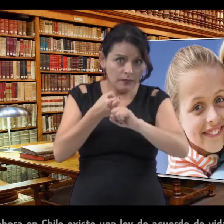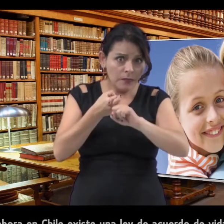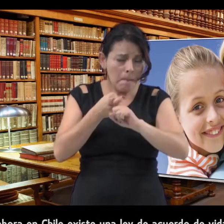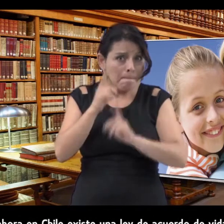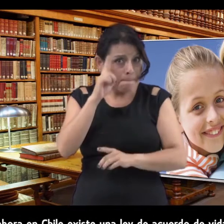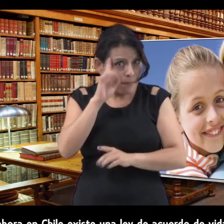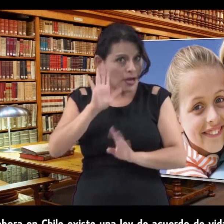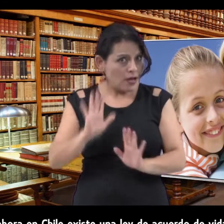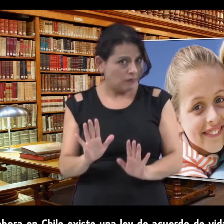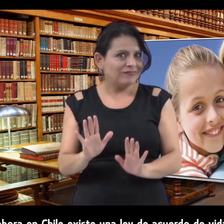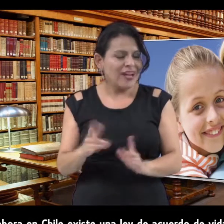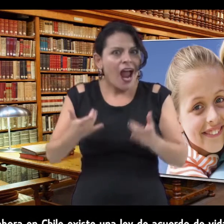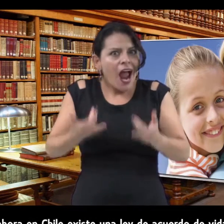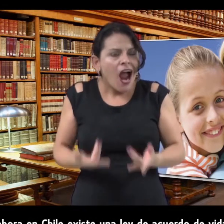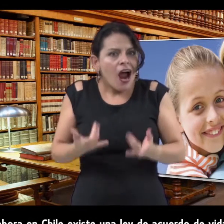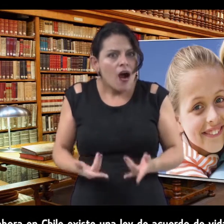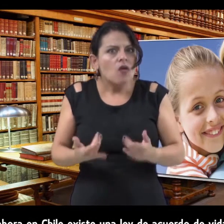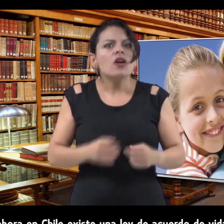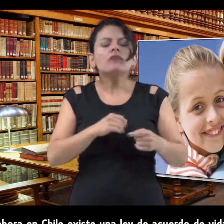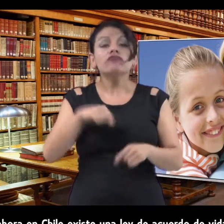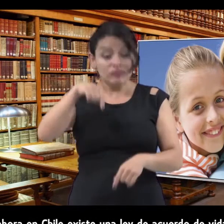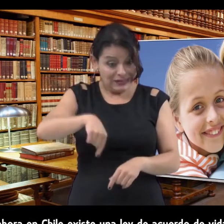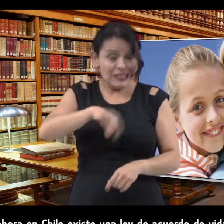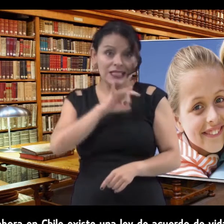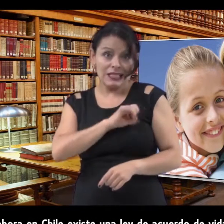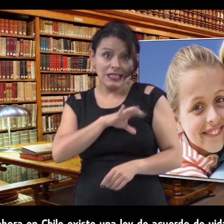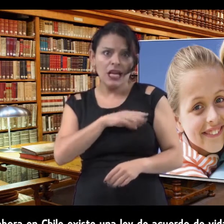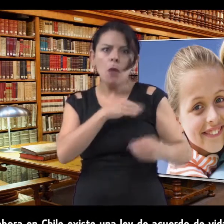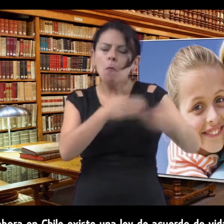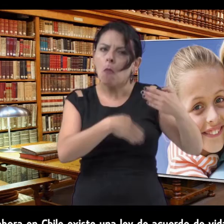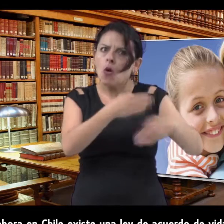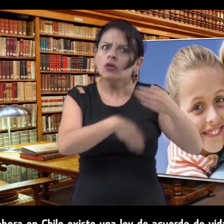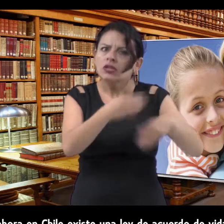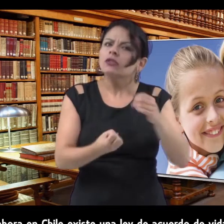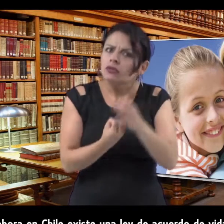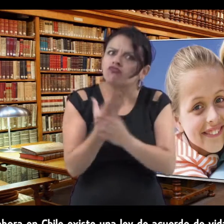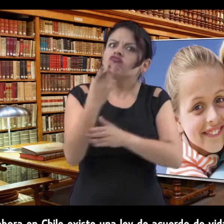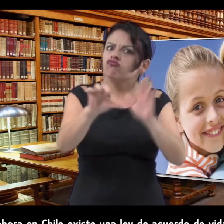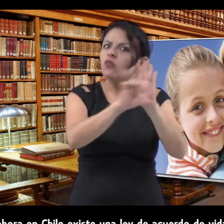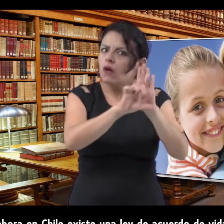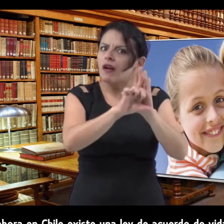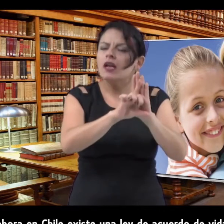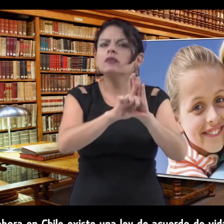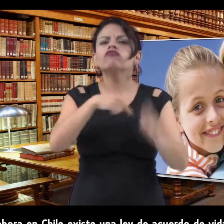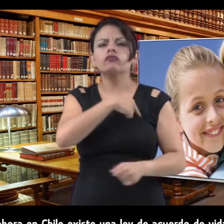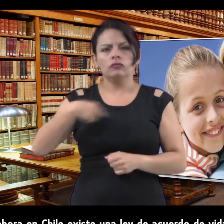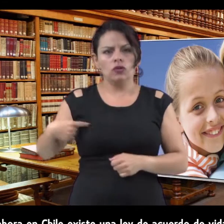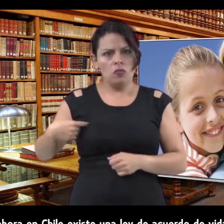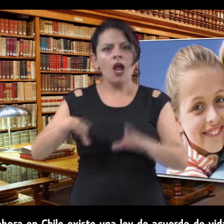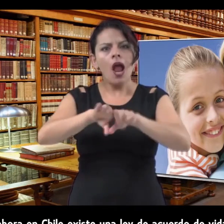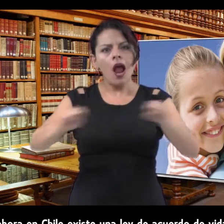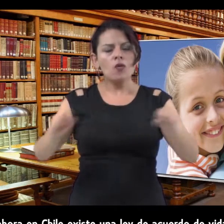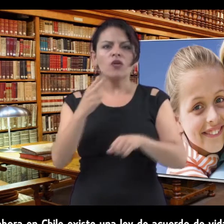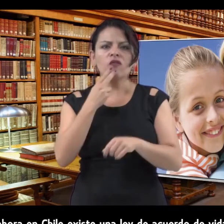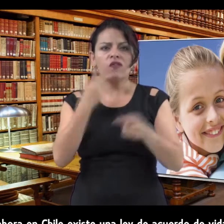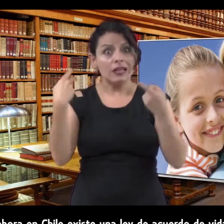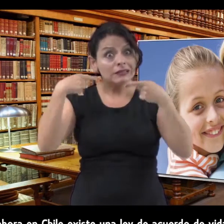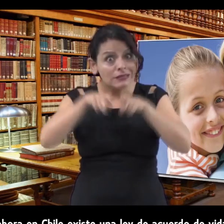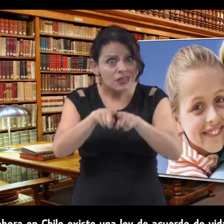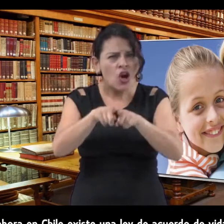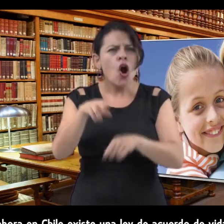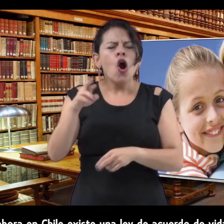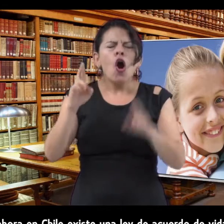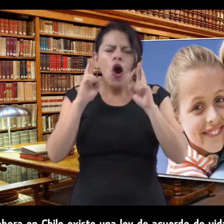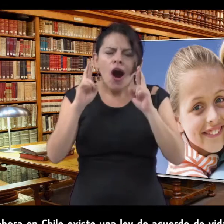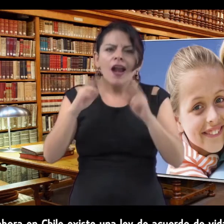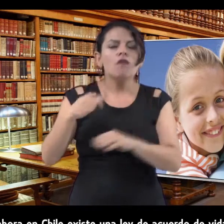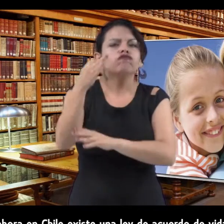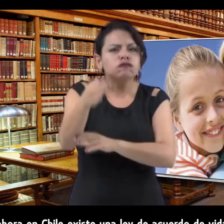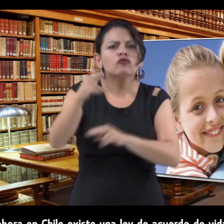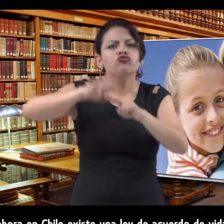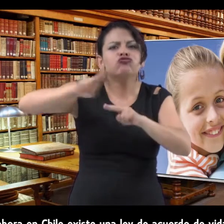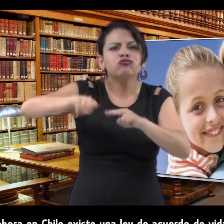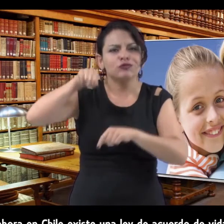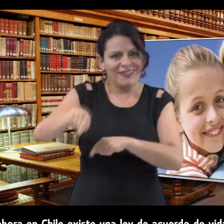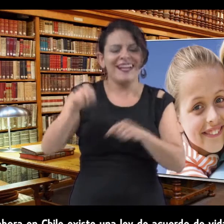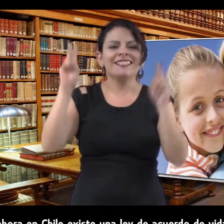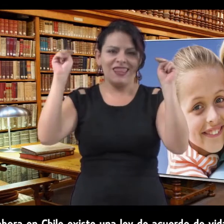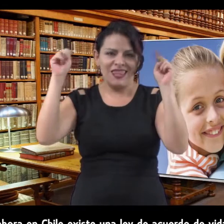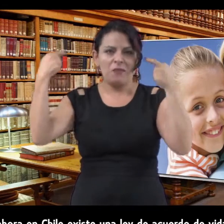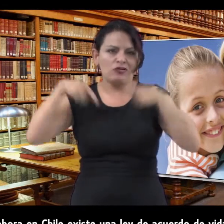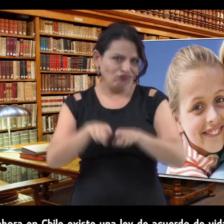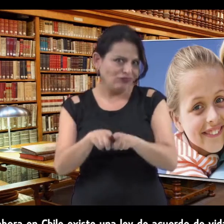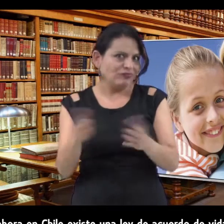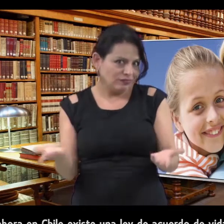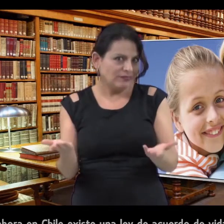However, in Chile there is a life partnership agreement law that solves this problem.